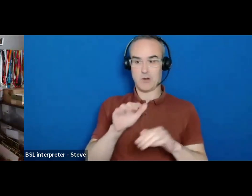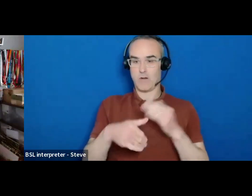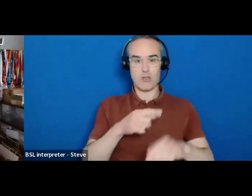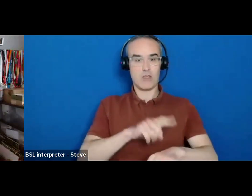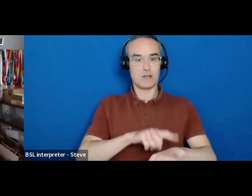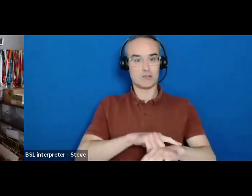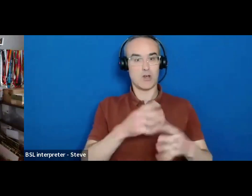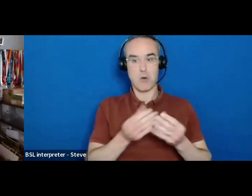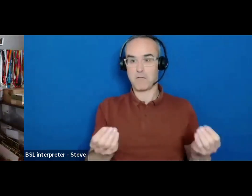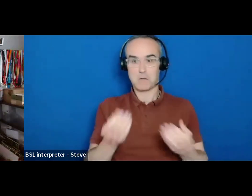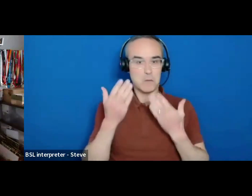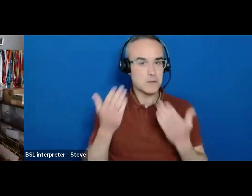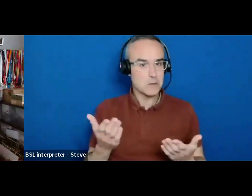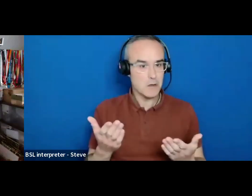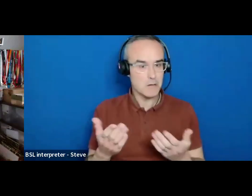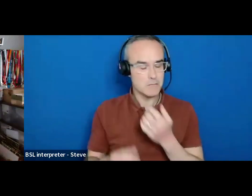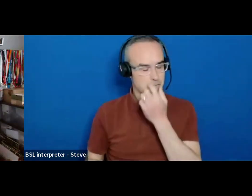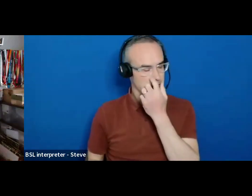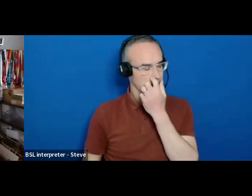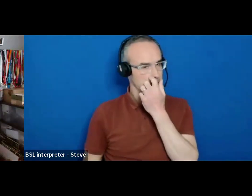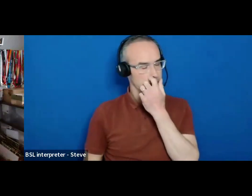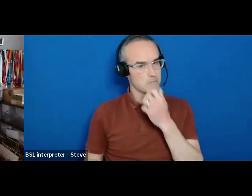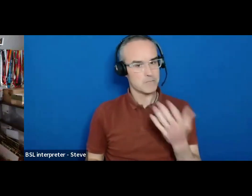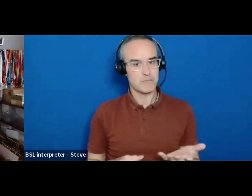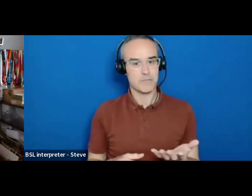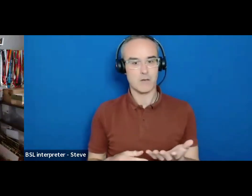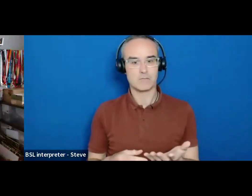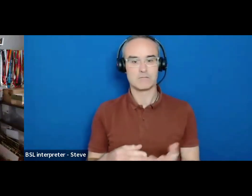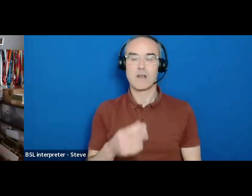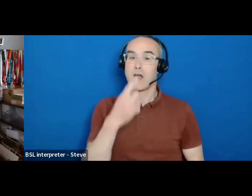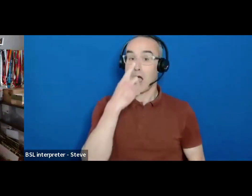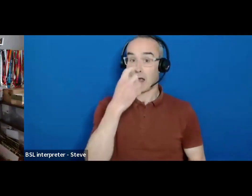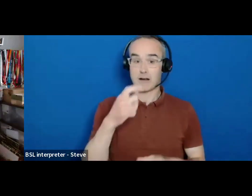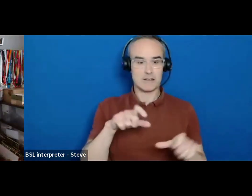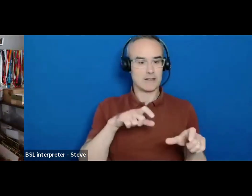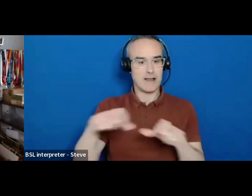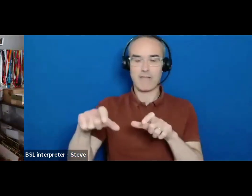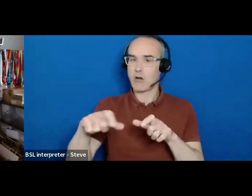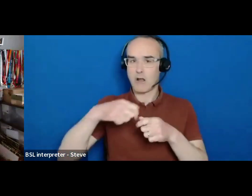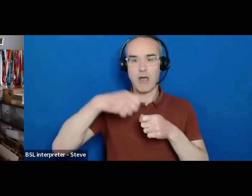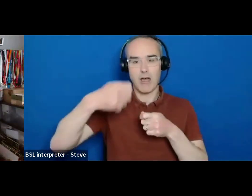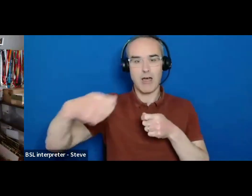I, I could go on for a very, very long time, but I will end up actually